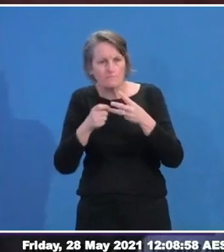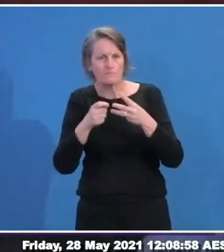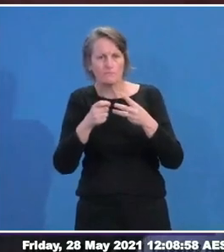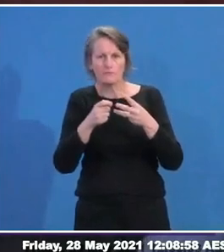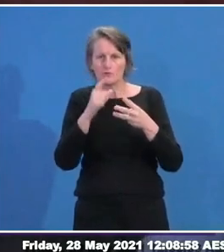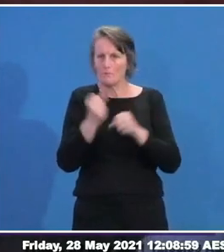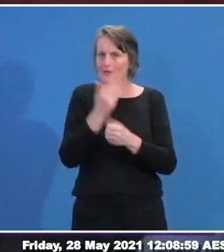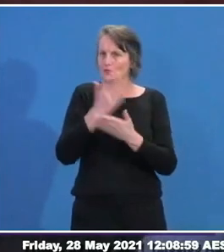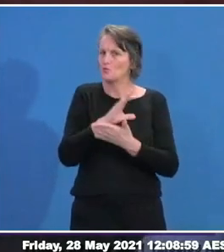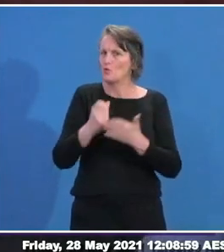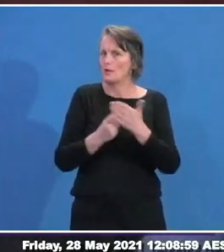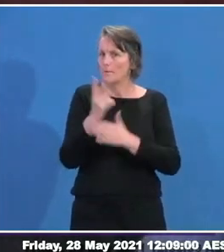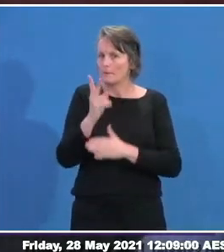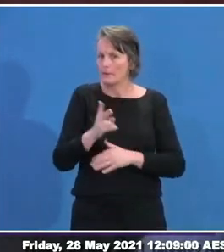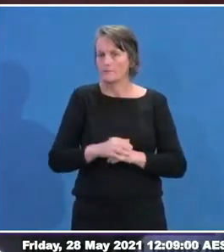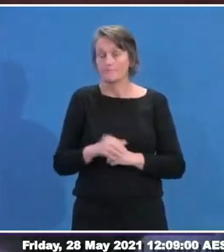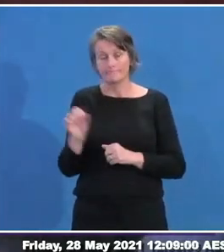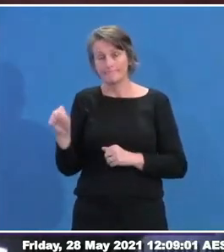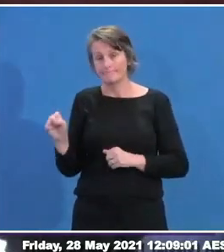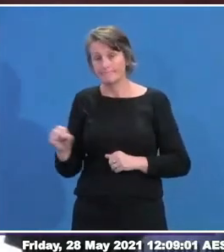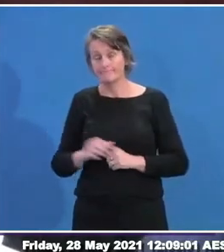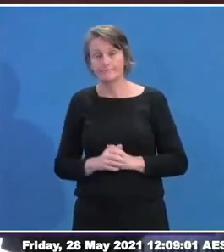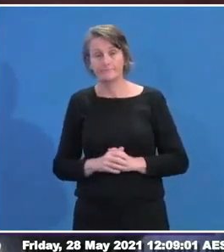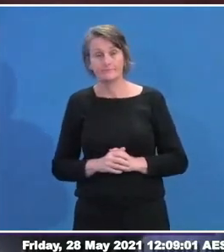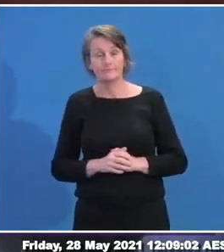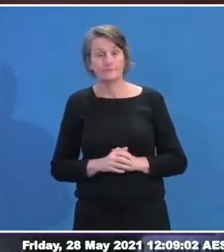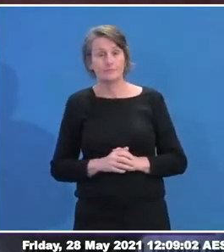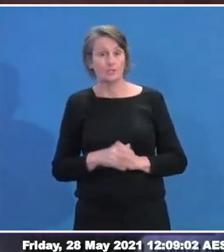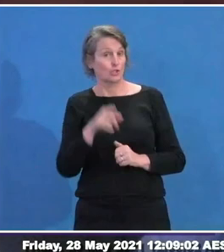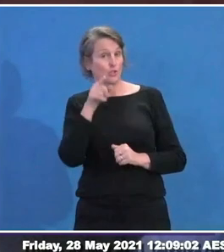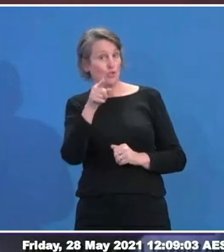So when you were briefing the Chair on a regular basis in this